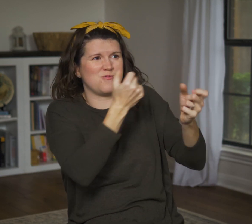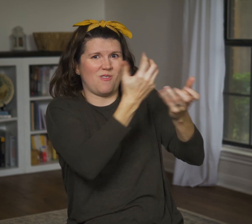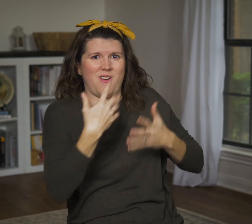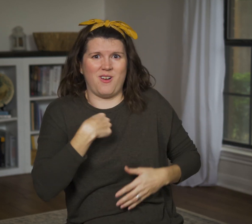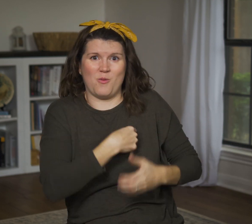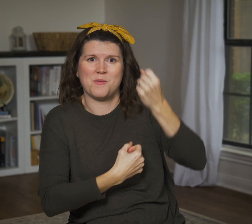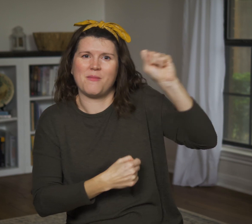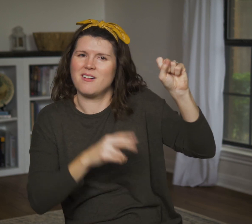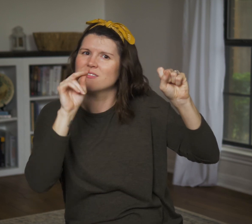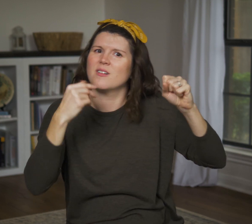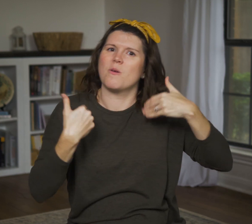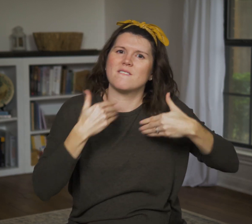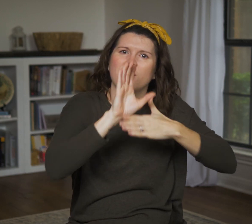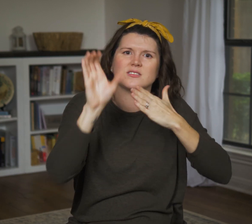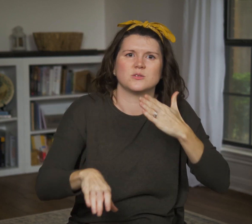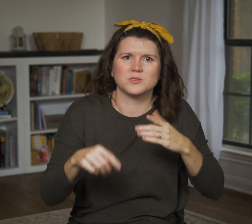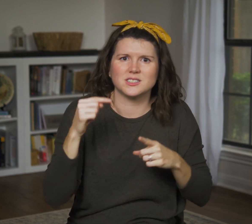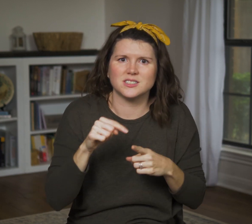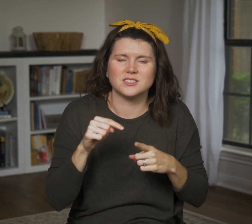who lets us rebel without consequence